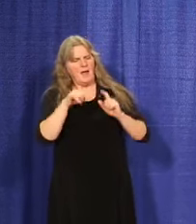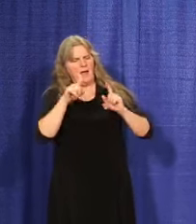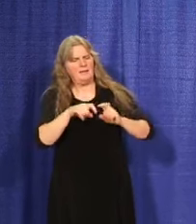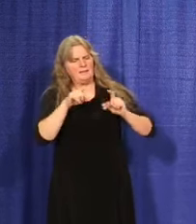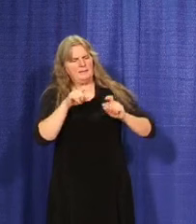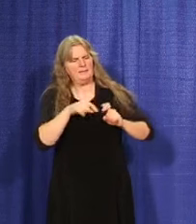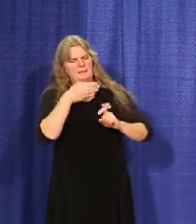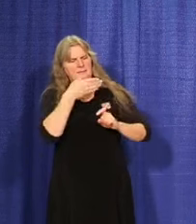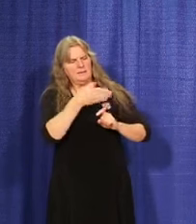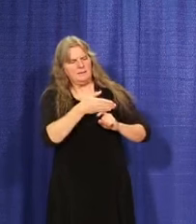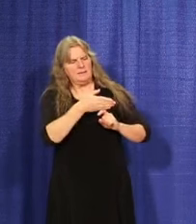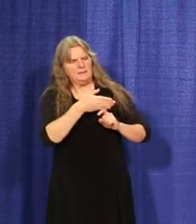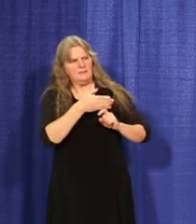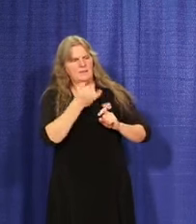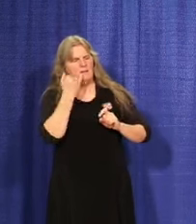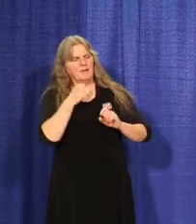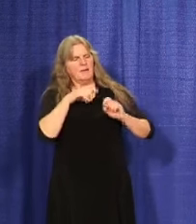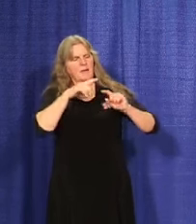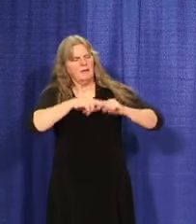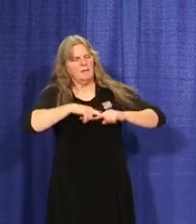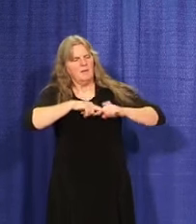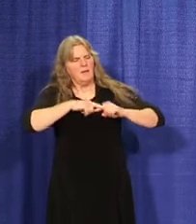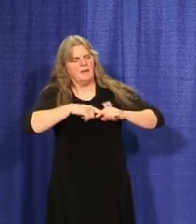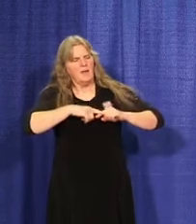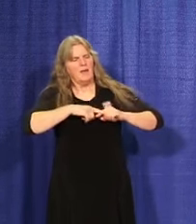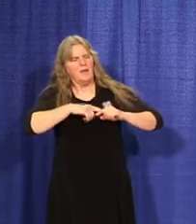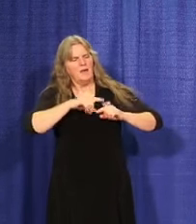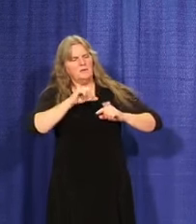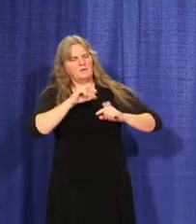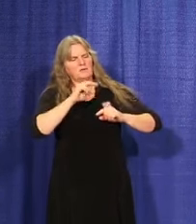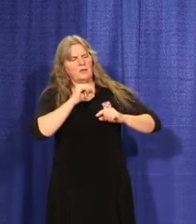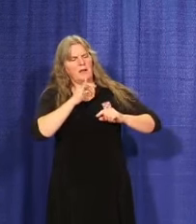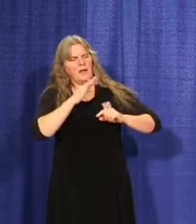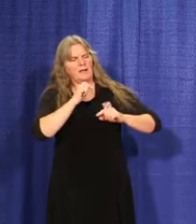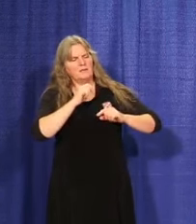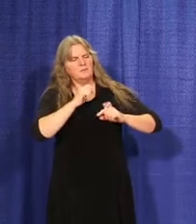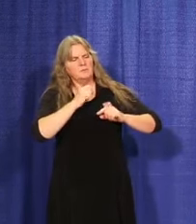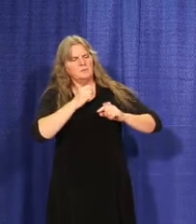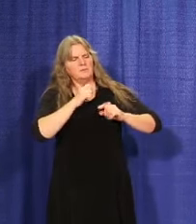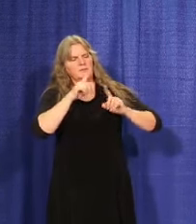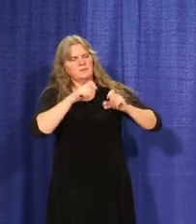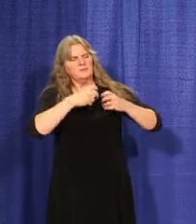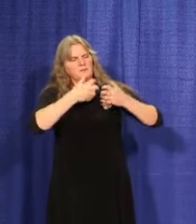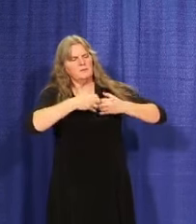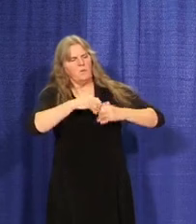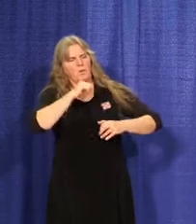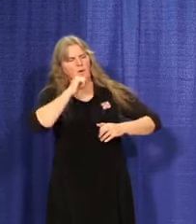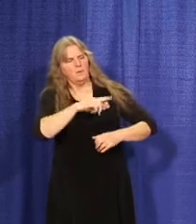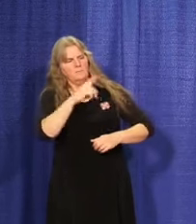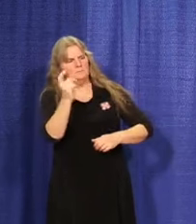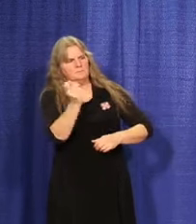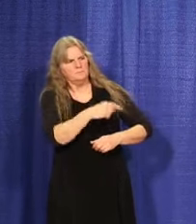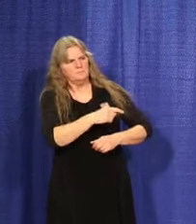Jean expert or not?